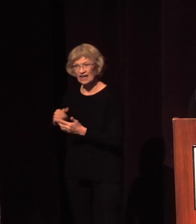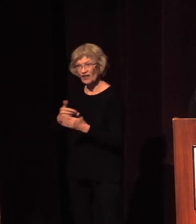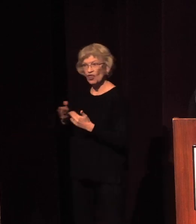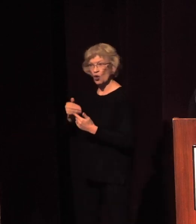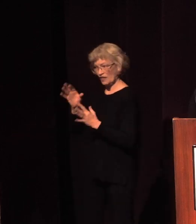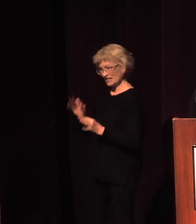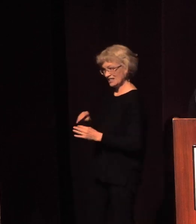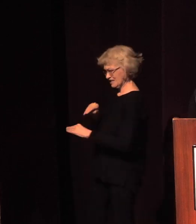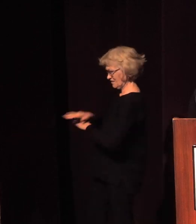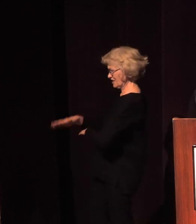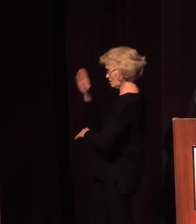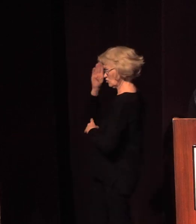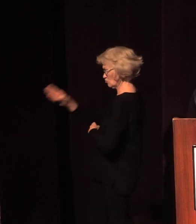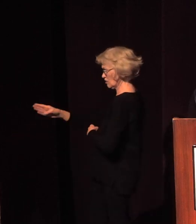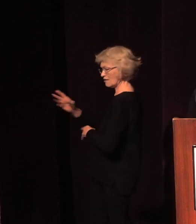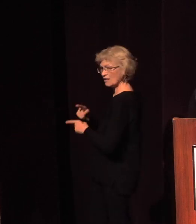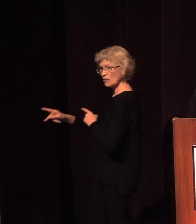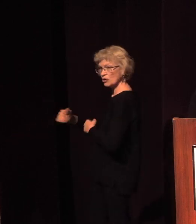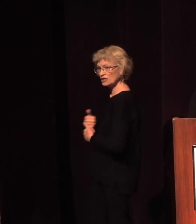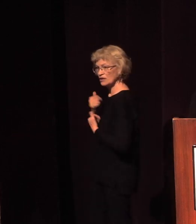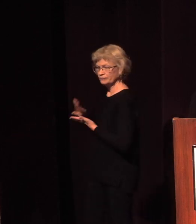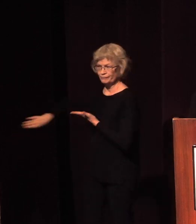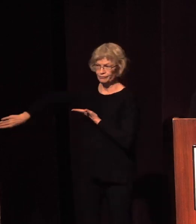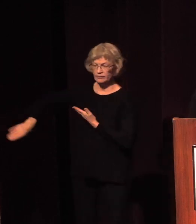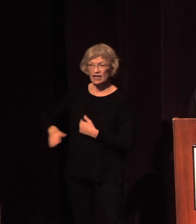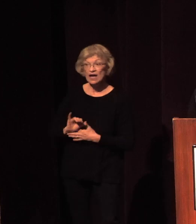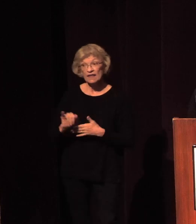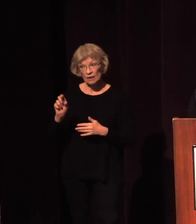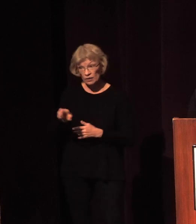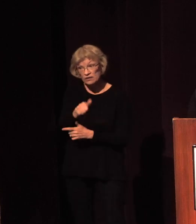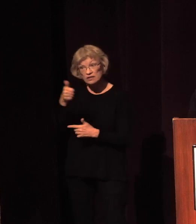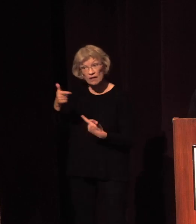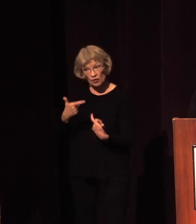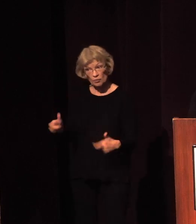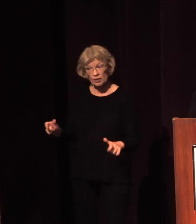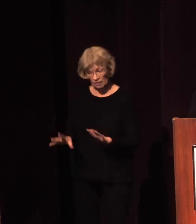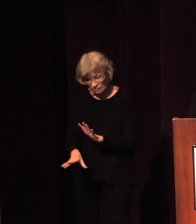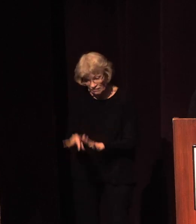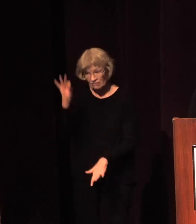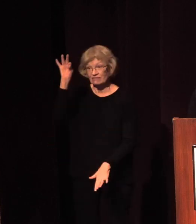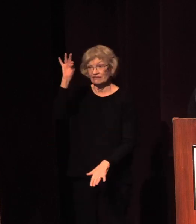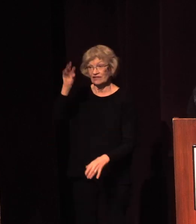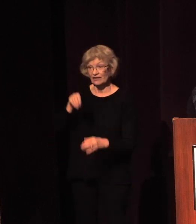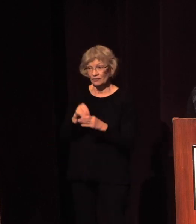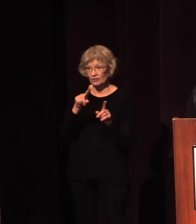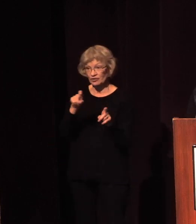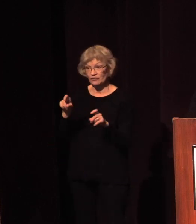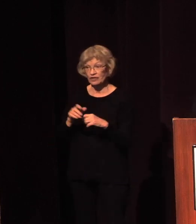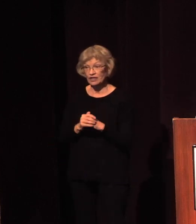are made at Santa Barbara City College and how people are left out of decisions that have a direct impact on their professional lives.